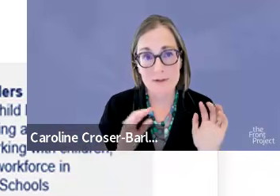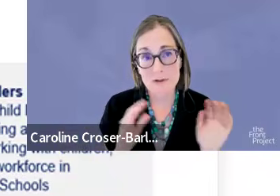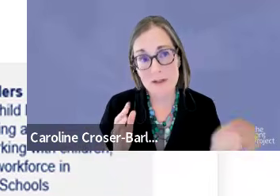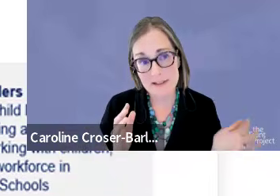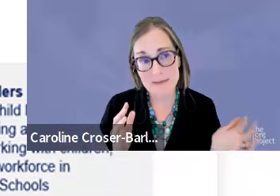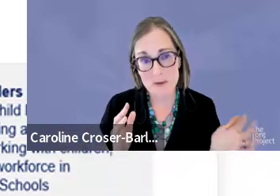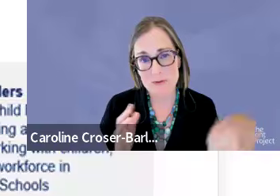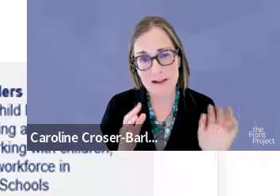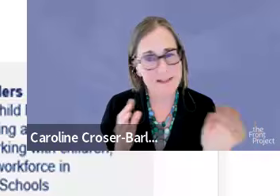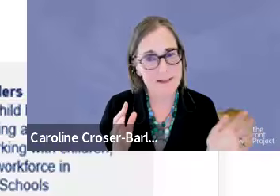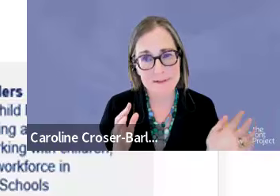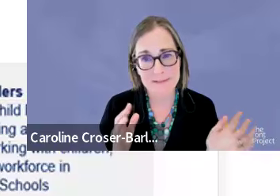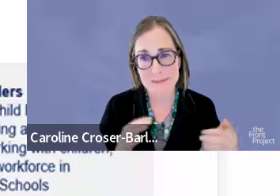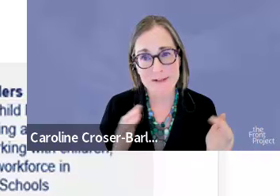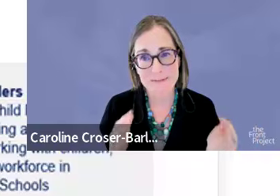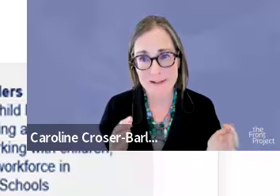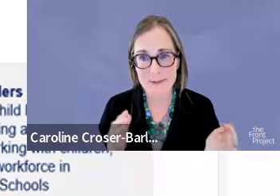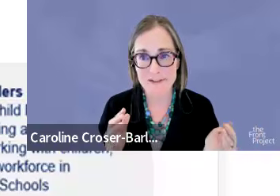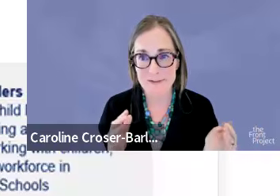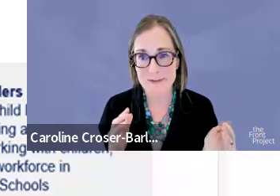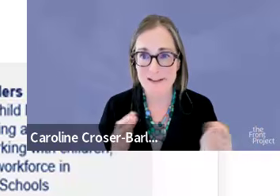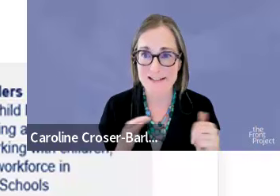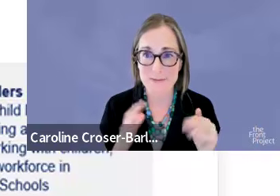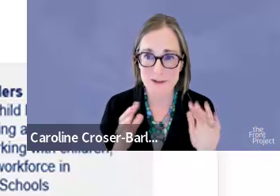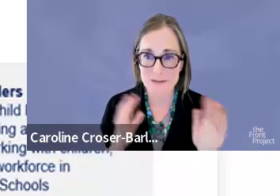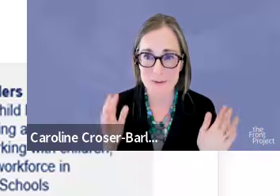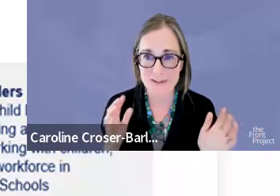if you look at this model, and I accept there's way too many words on the screen and I'm sorry and